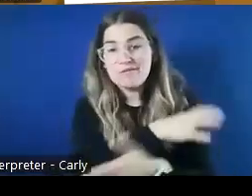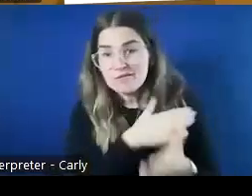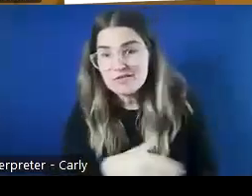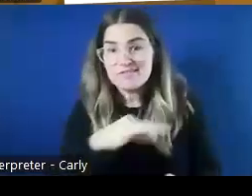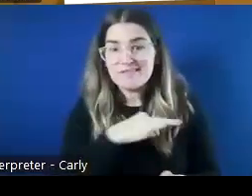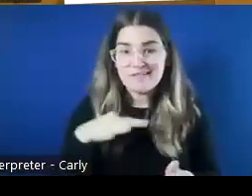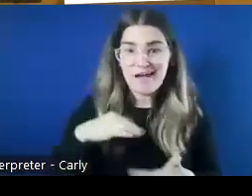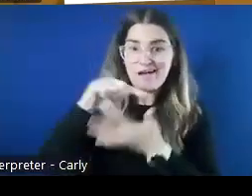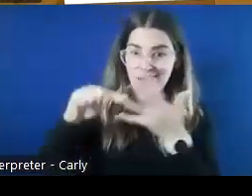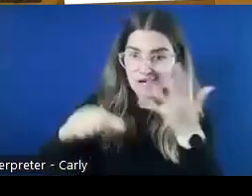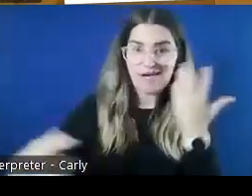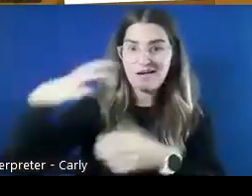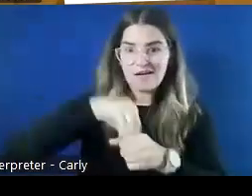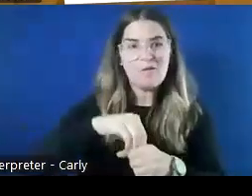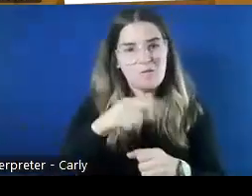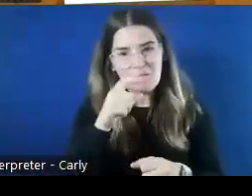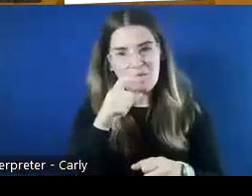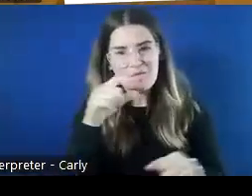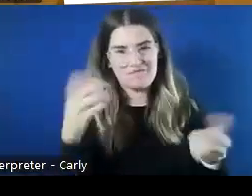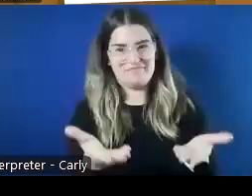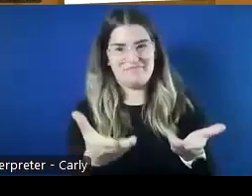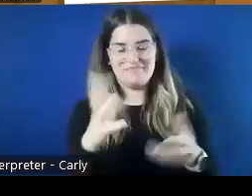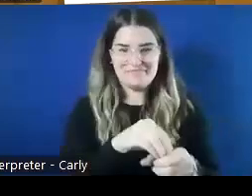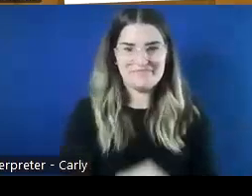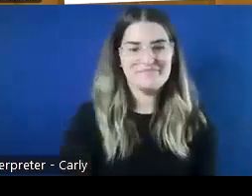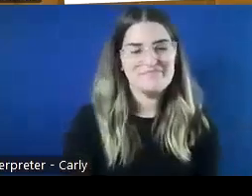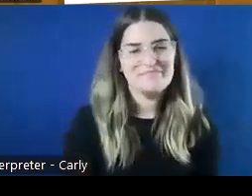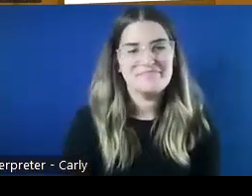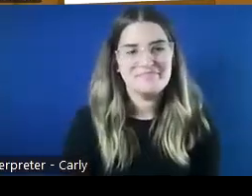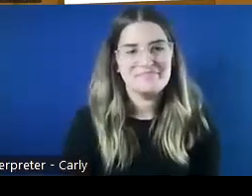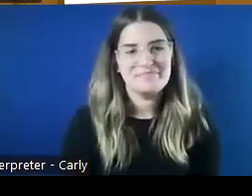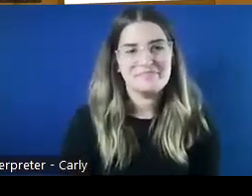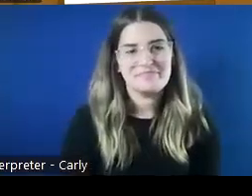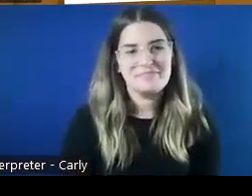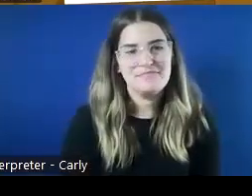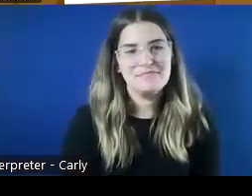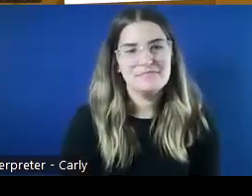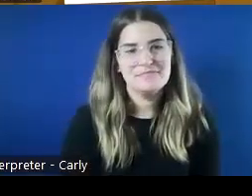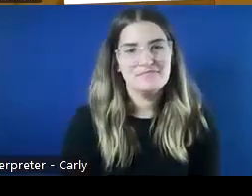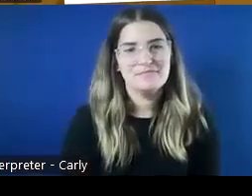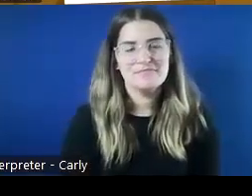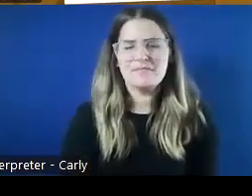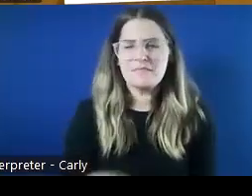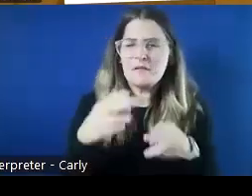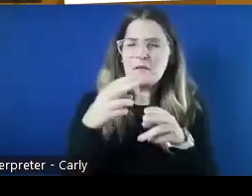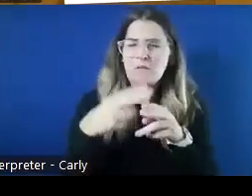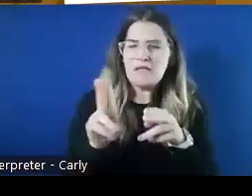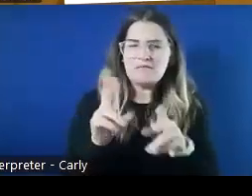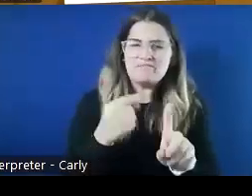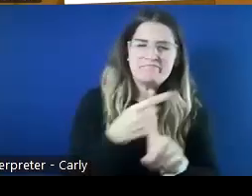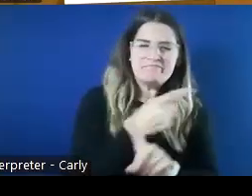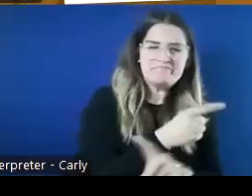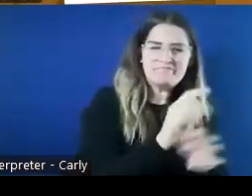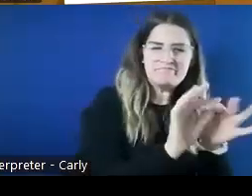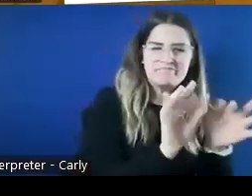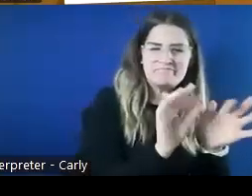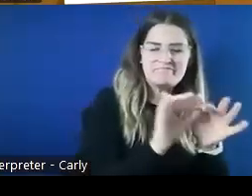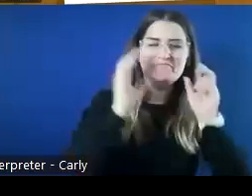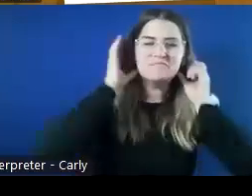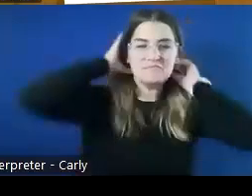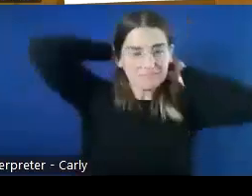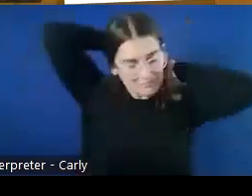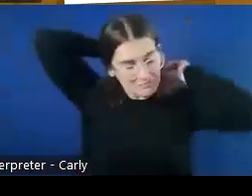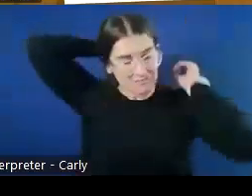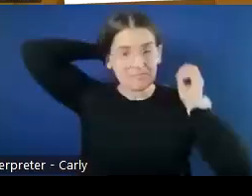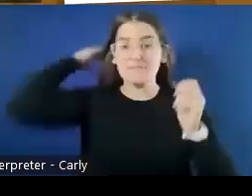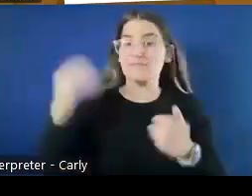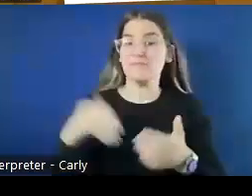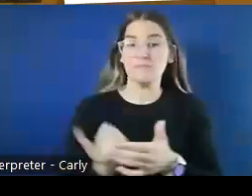us and a side note if you will as we're talking about the this new service that simultaneously